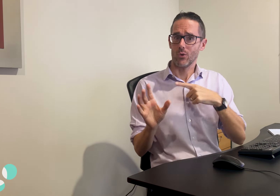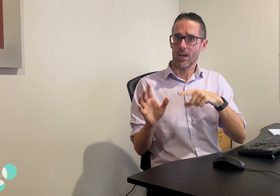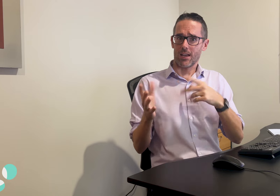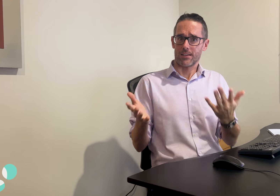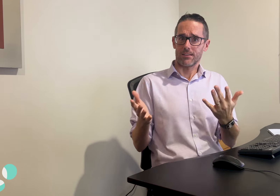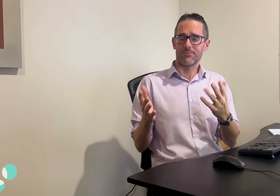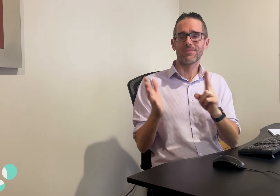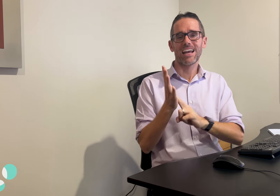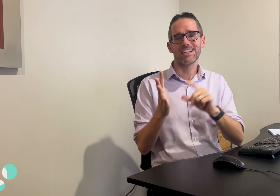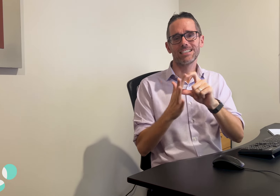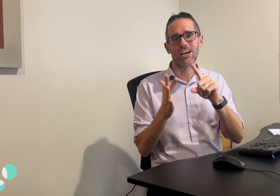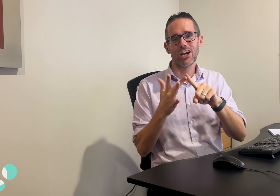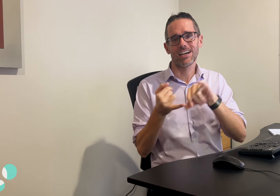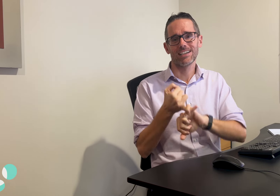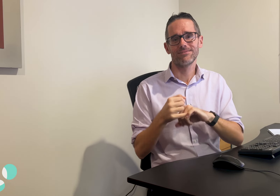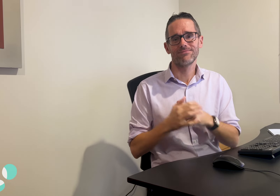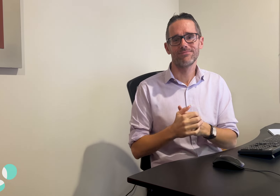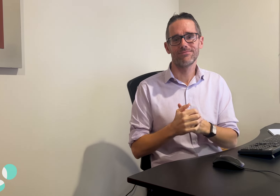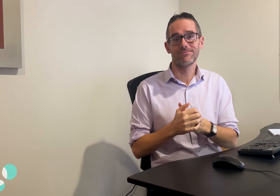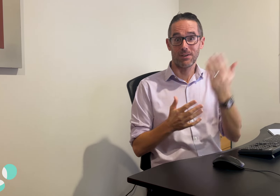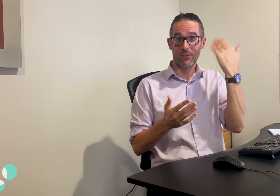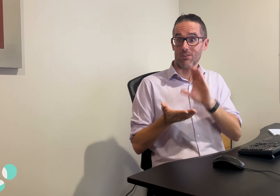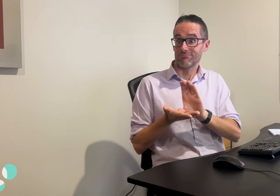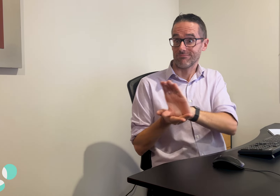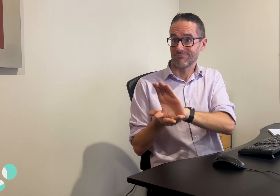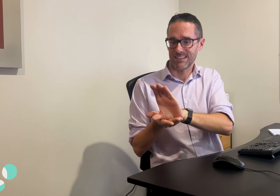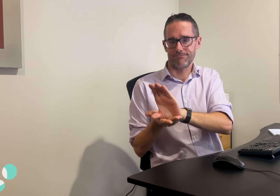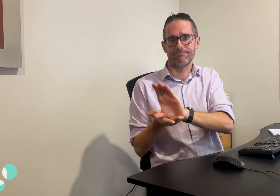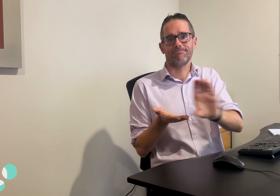in the last few years due to the NDIS, where we previously saw block funding.